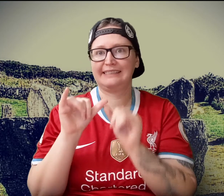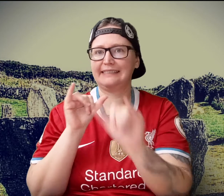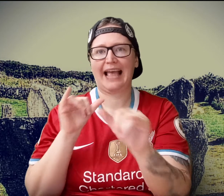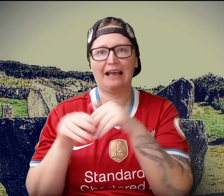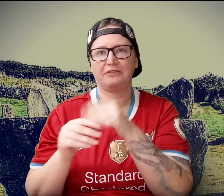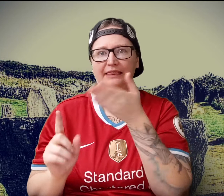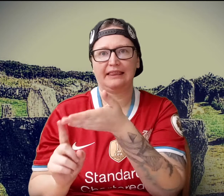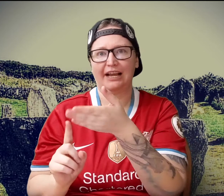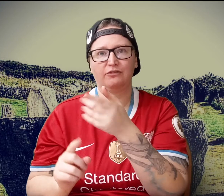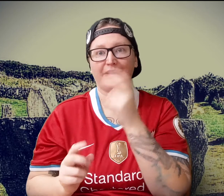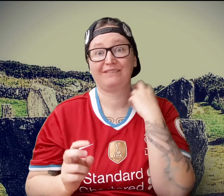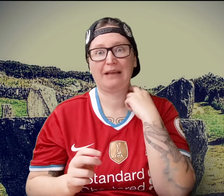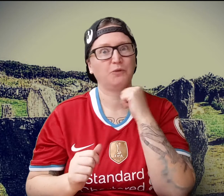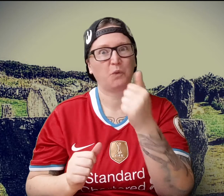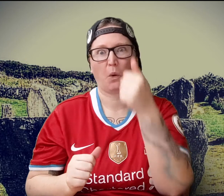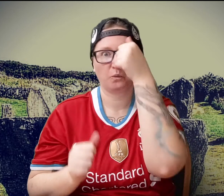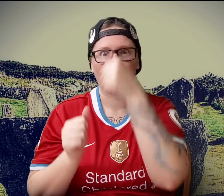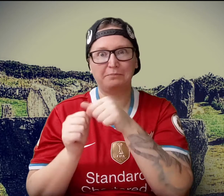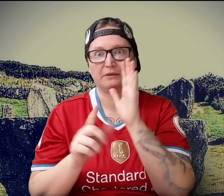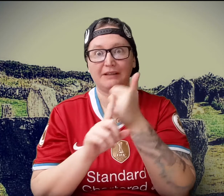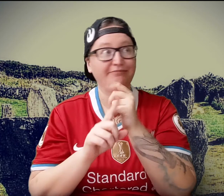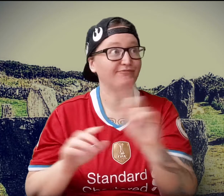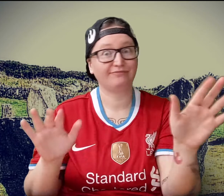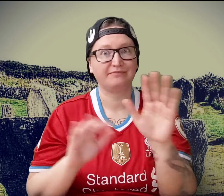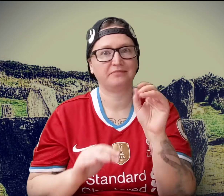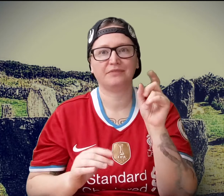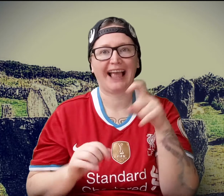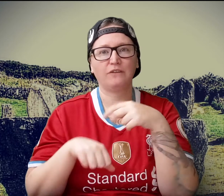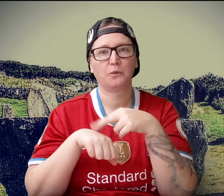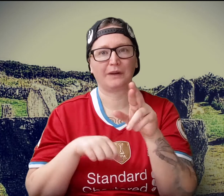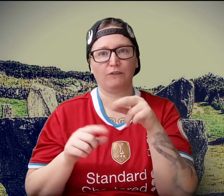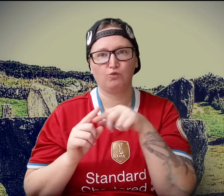that those memories stay in the diary the vampire doesn't remember them when they're just out and